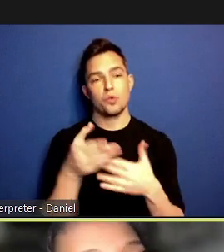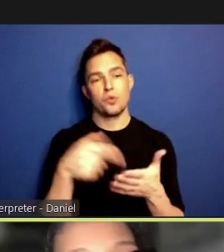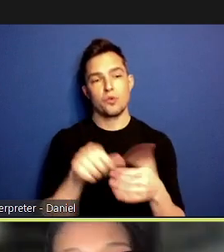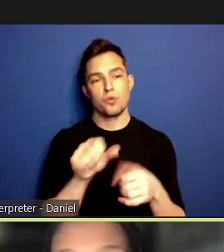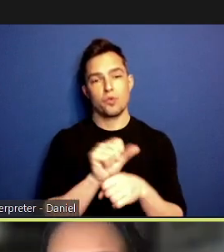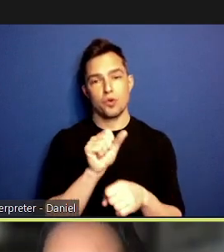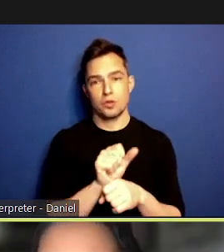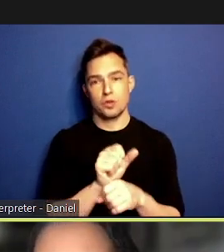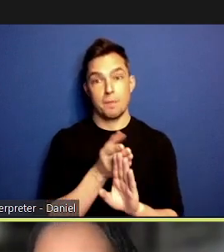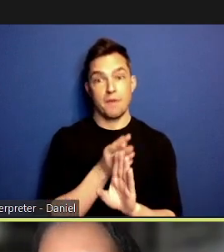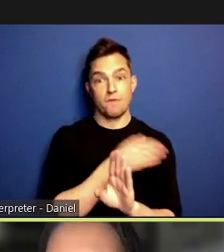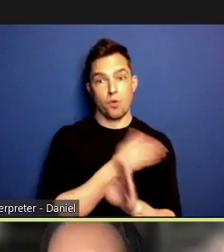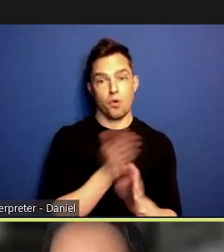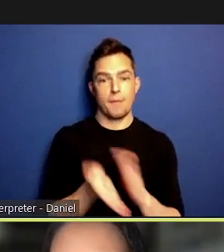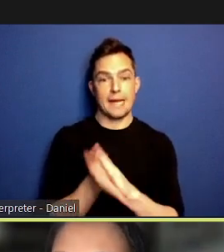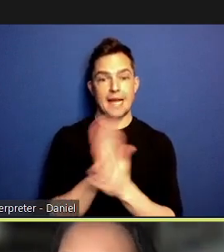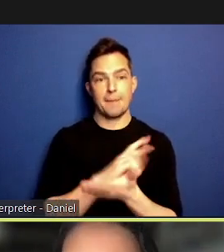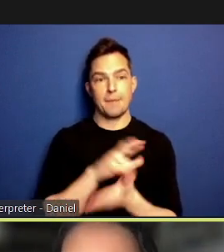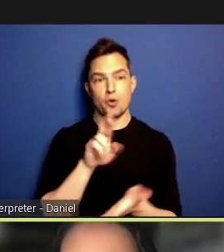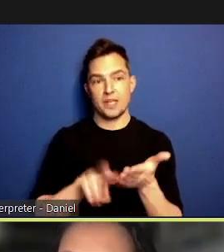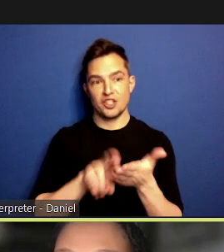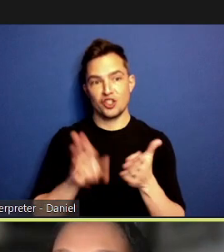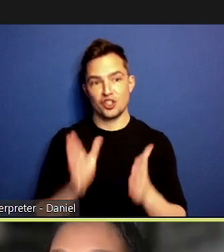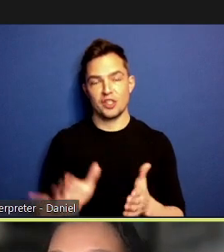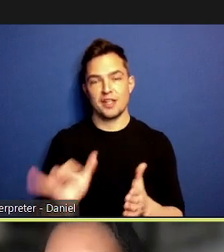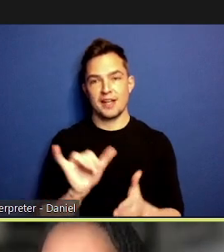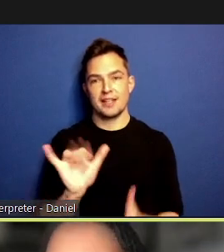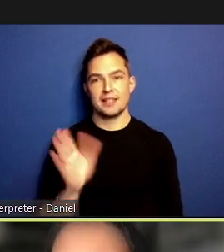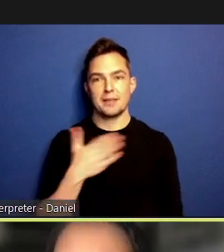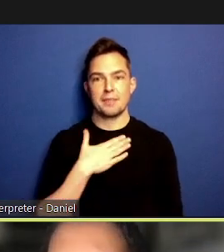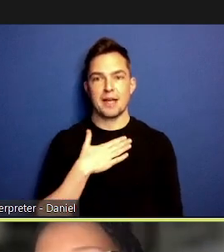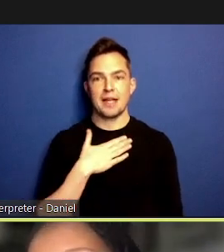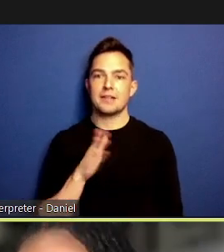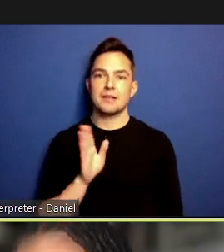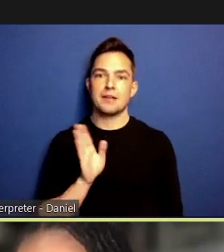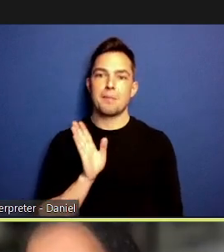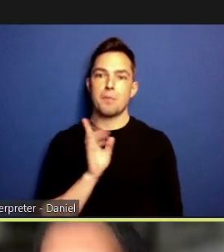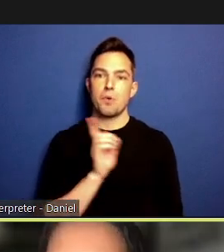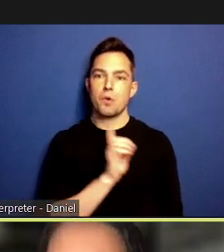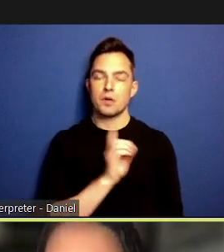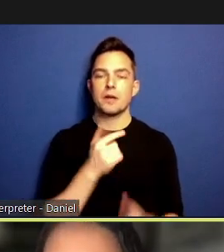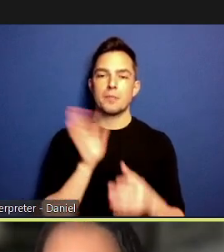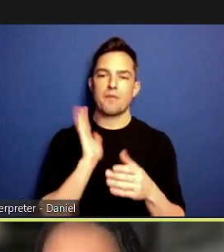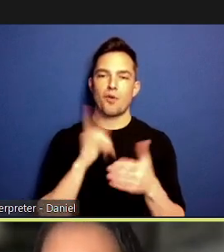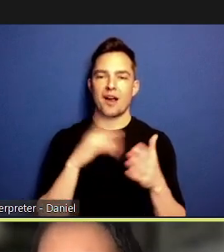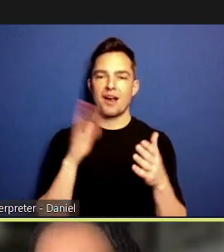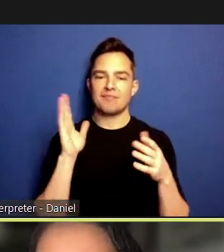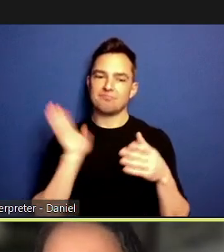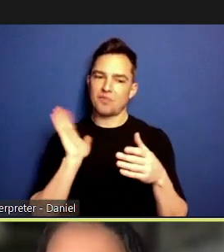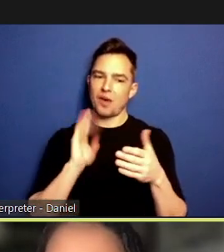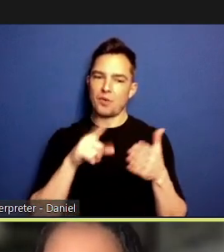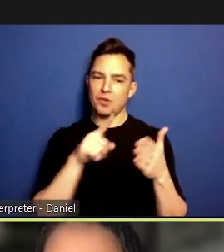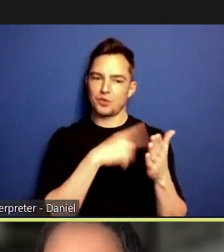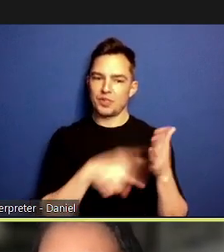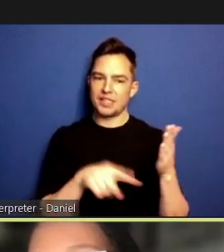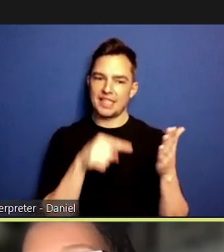I became a researcher at my board, what I used to do, I used to critique the data that